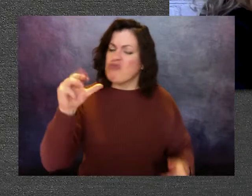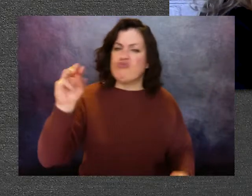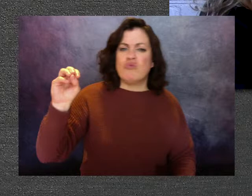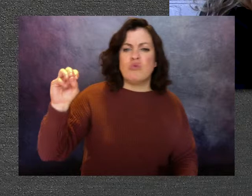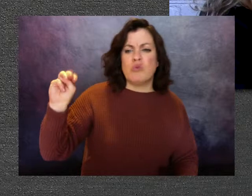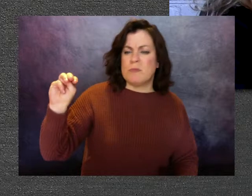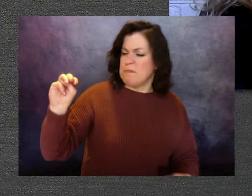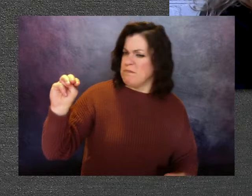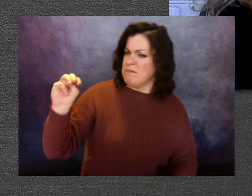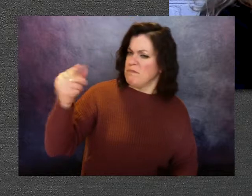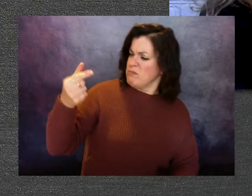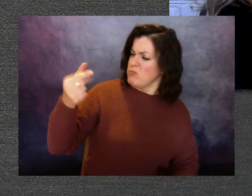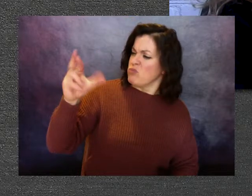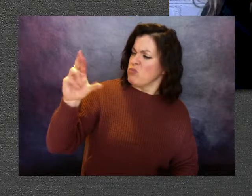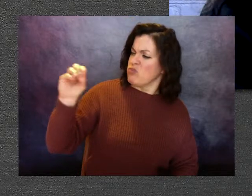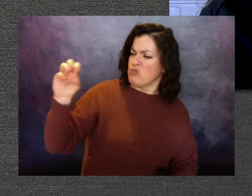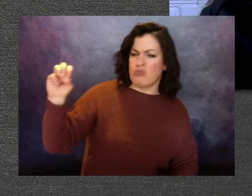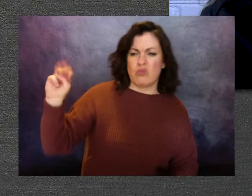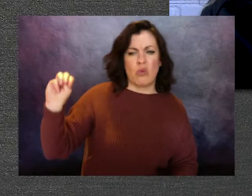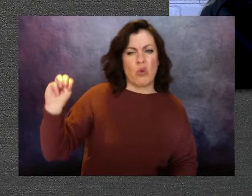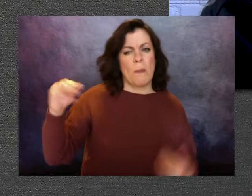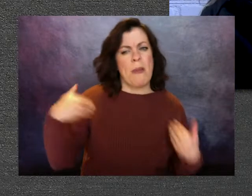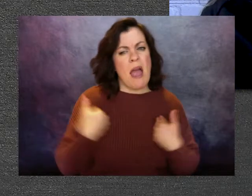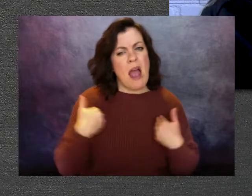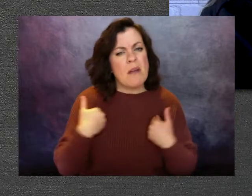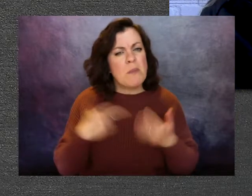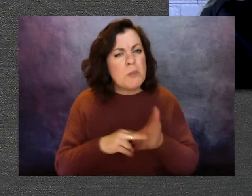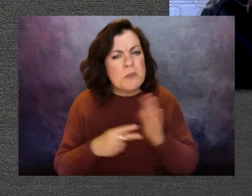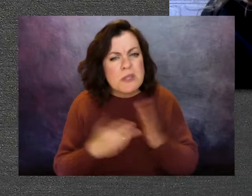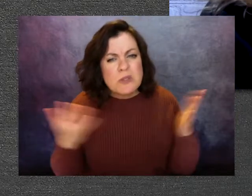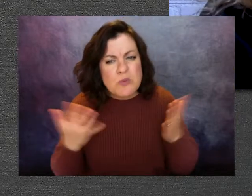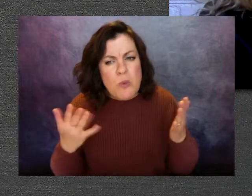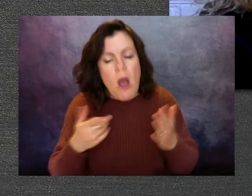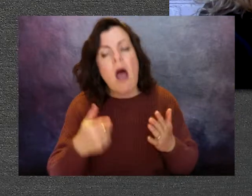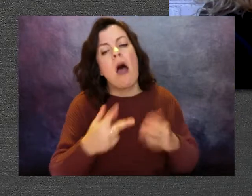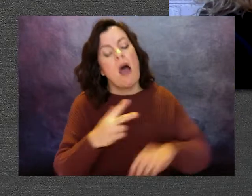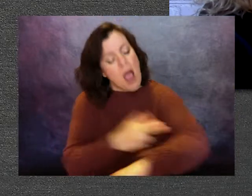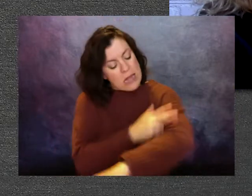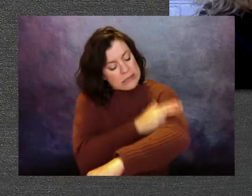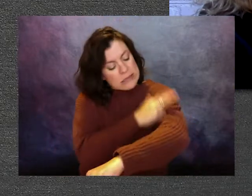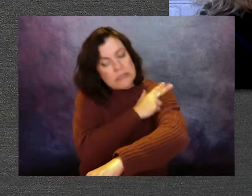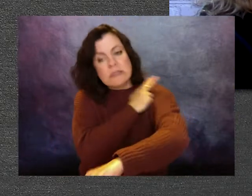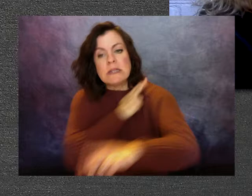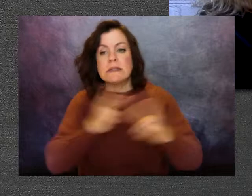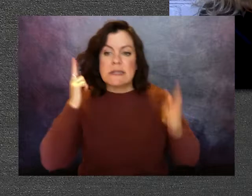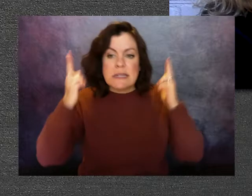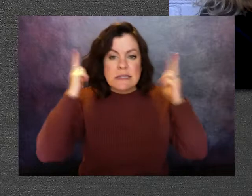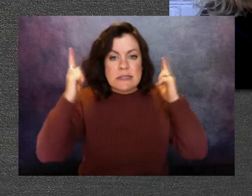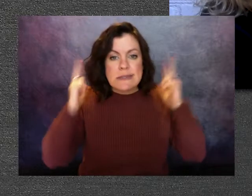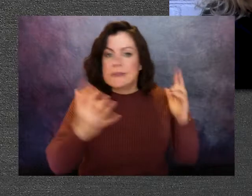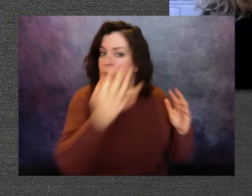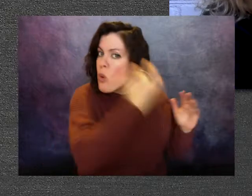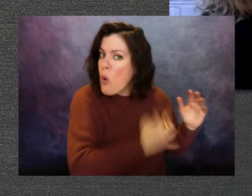grooming means like, trimming them, and, um, maybe combing them and making sure